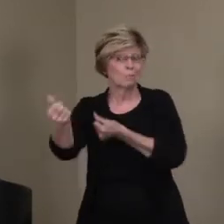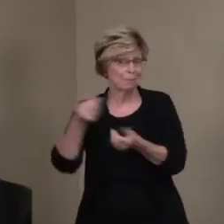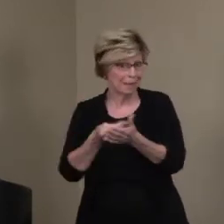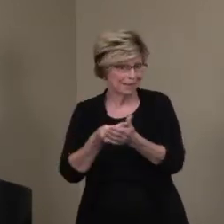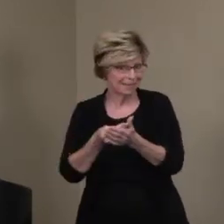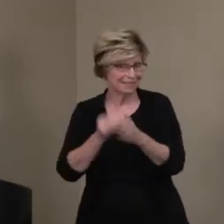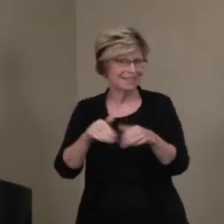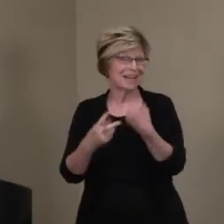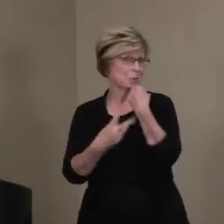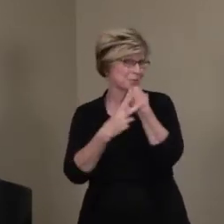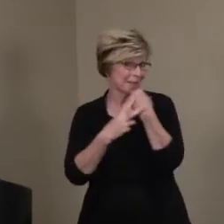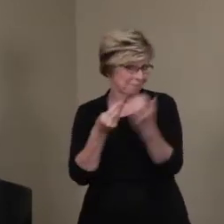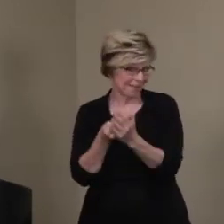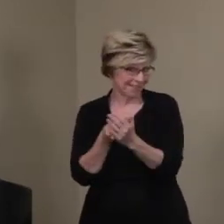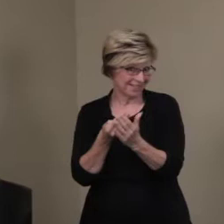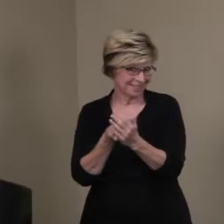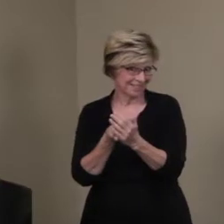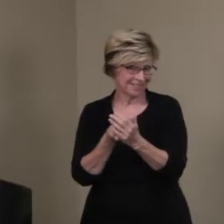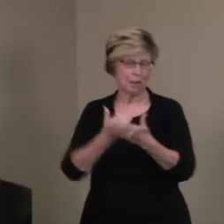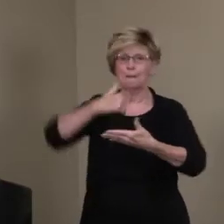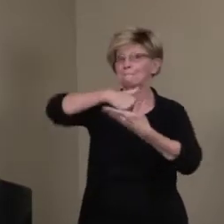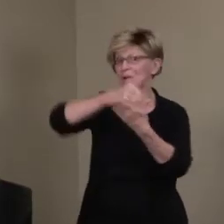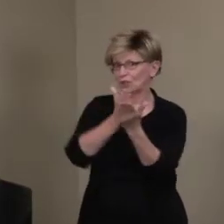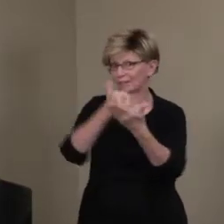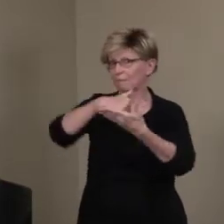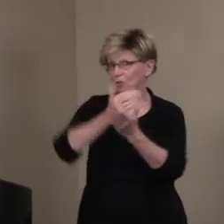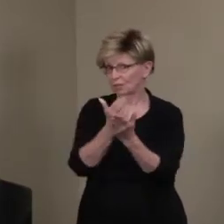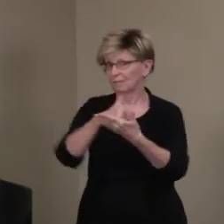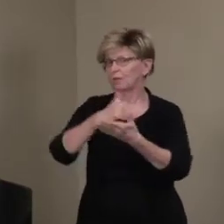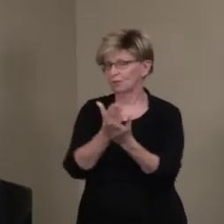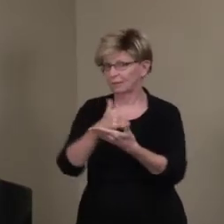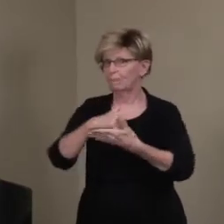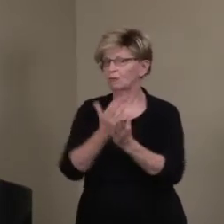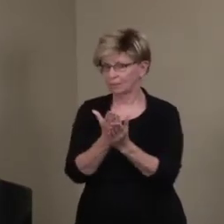I've spent money how to save money budgeting skills